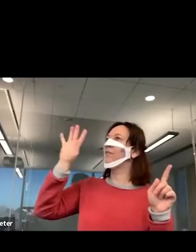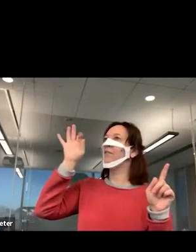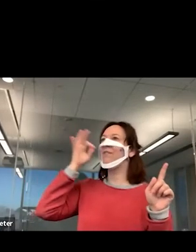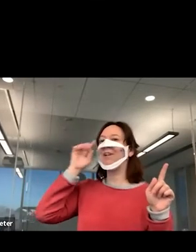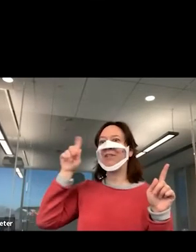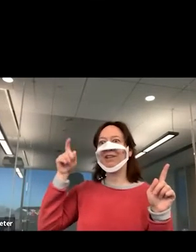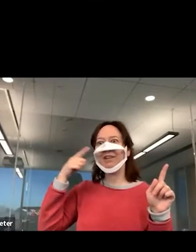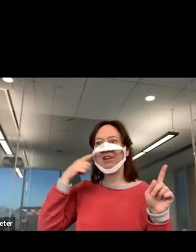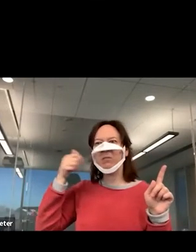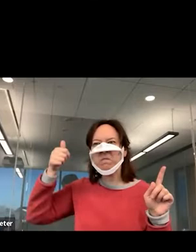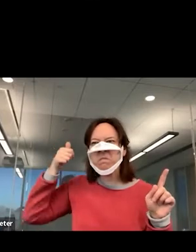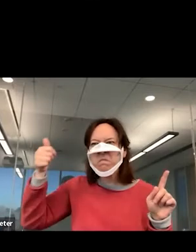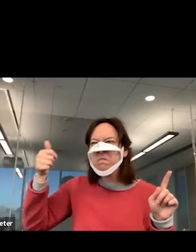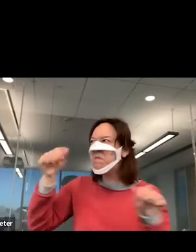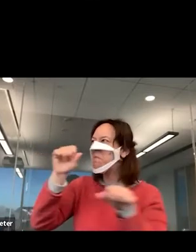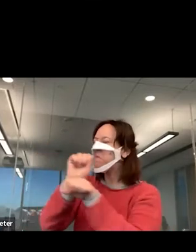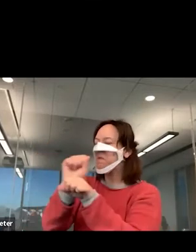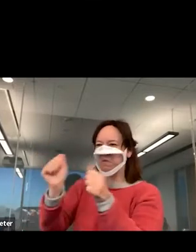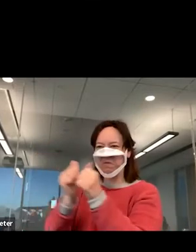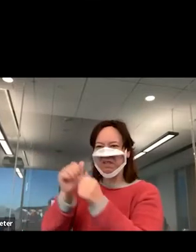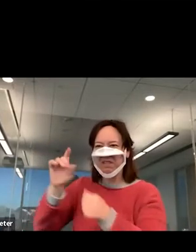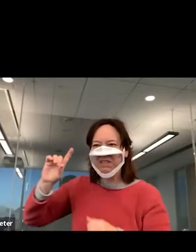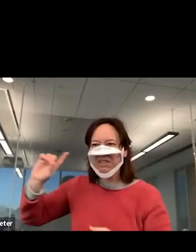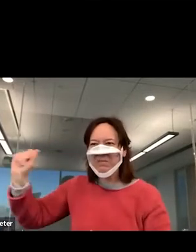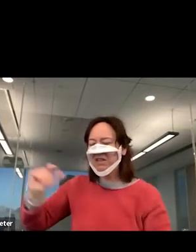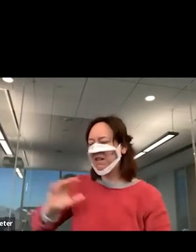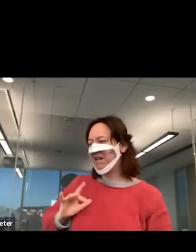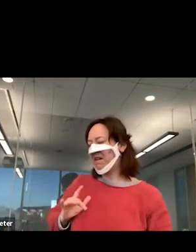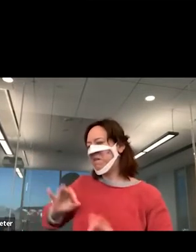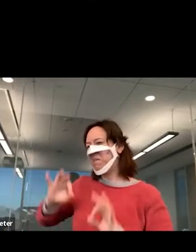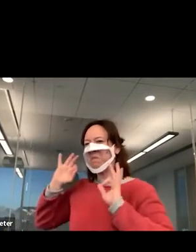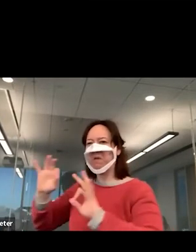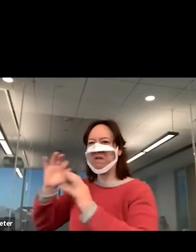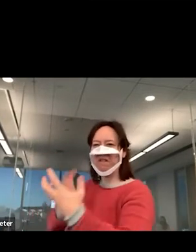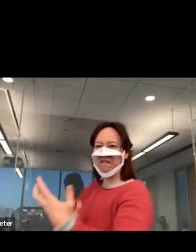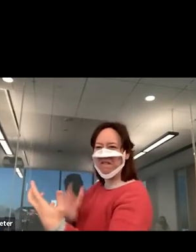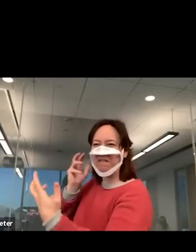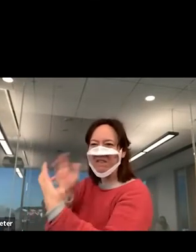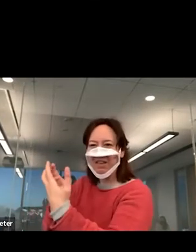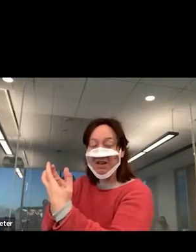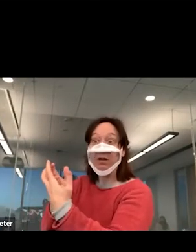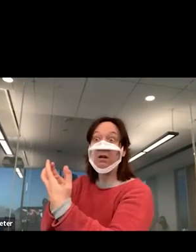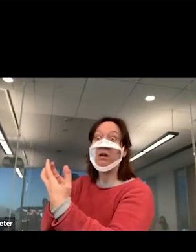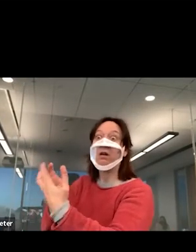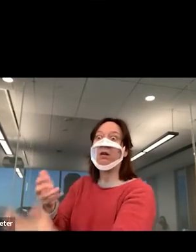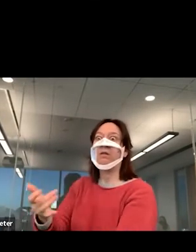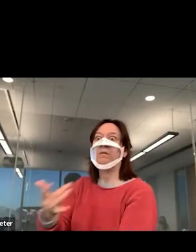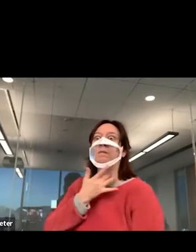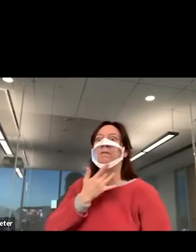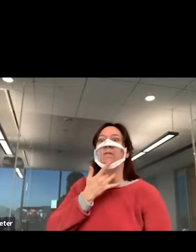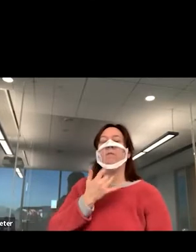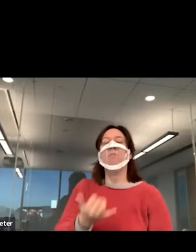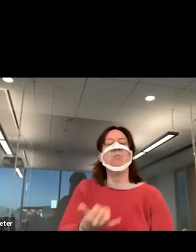and i of course lord no they're not and in fact they're terrible and i remember sitting at this